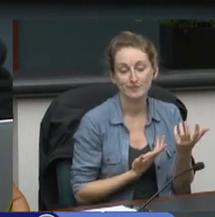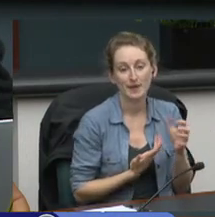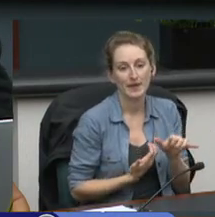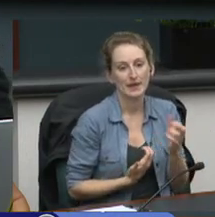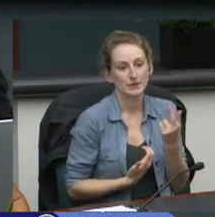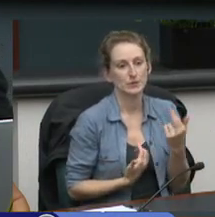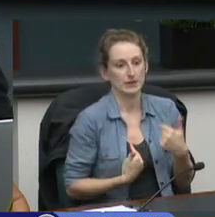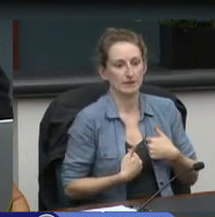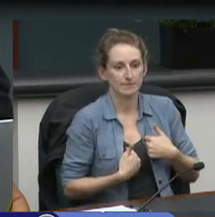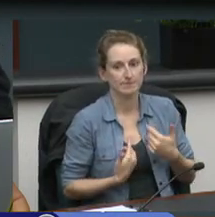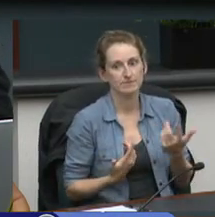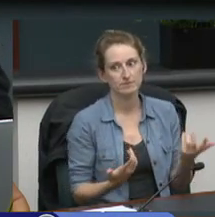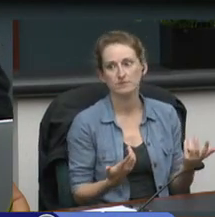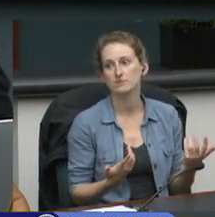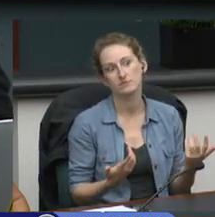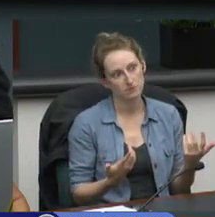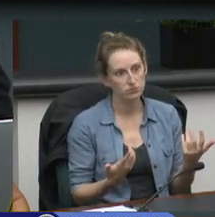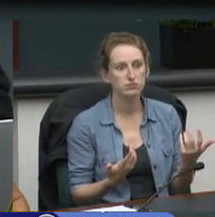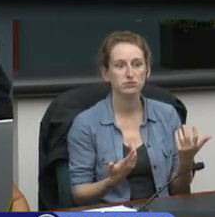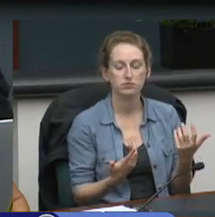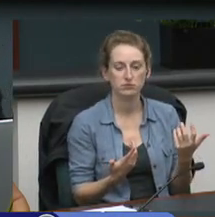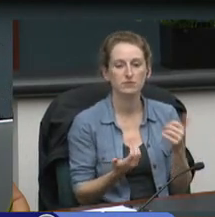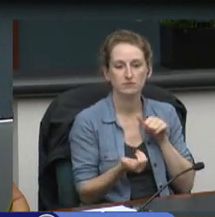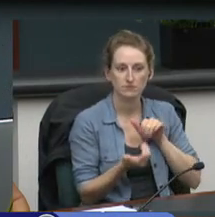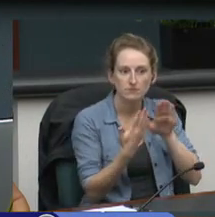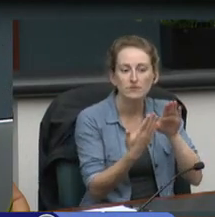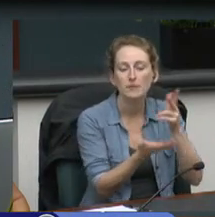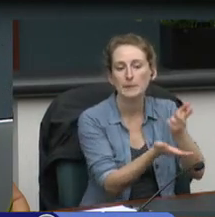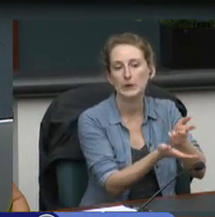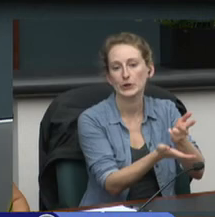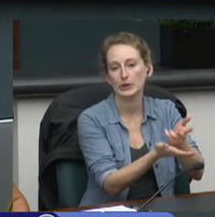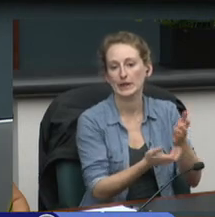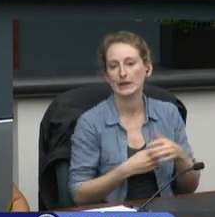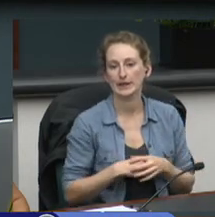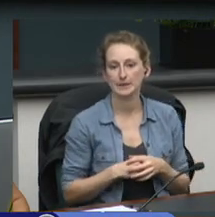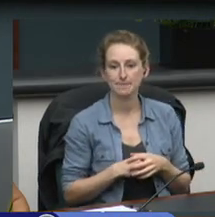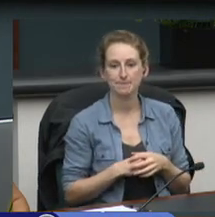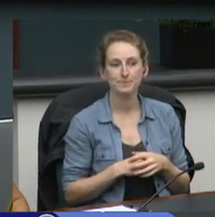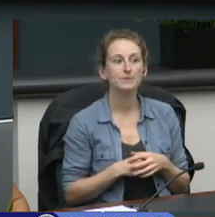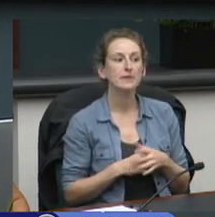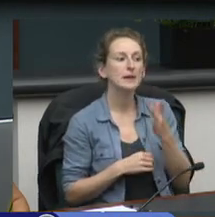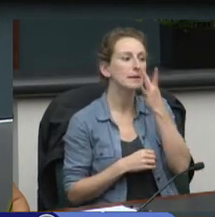long time I was interested in miss Henderson's concern about the safety of